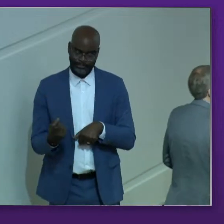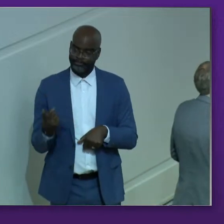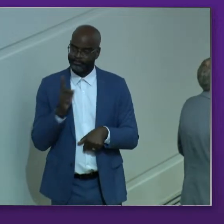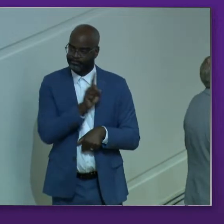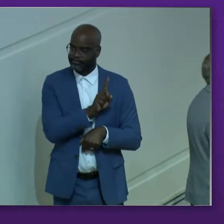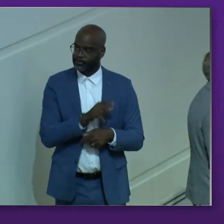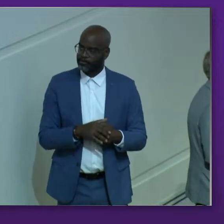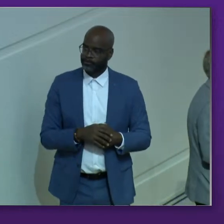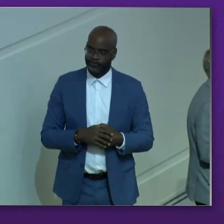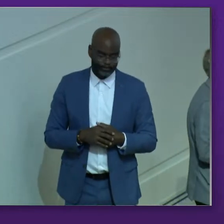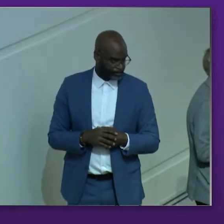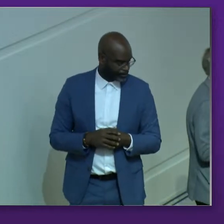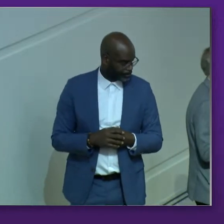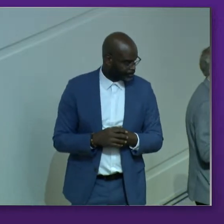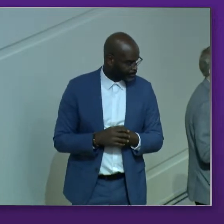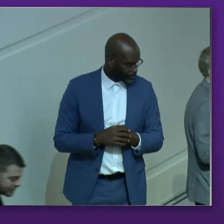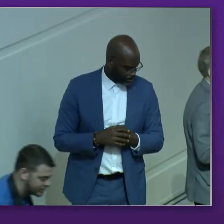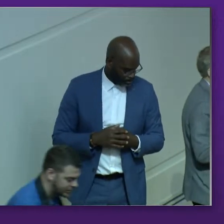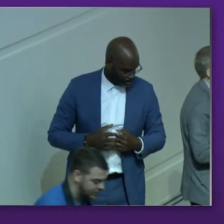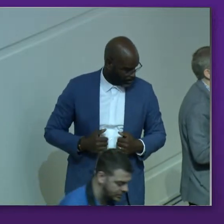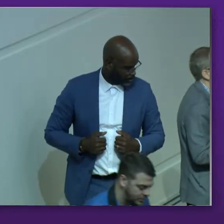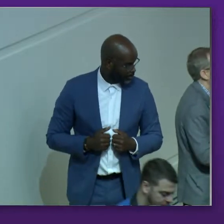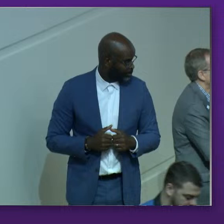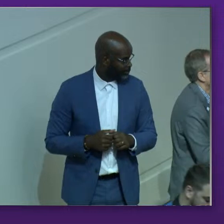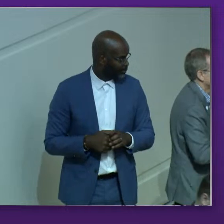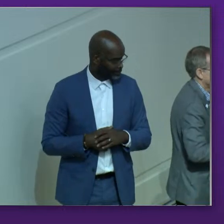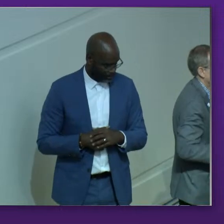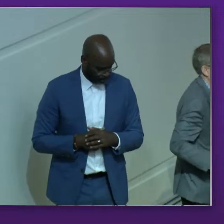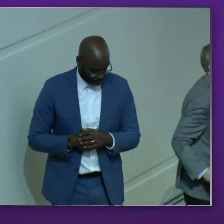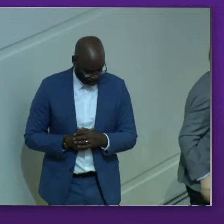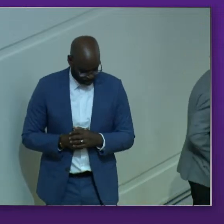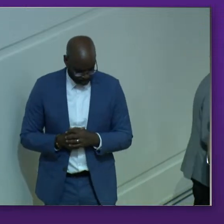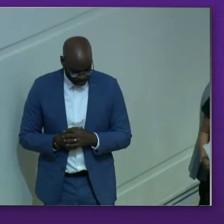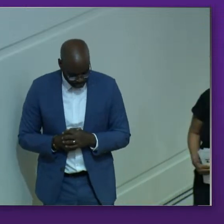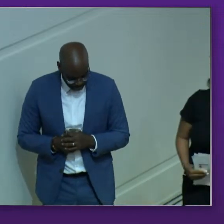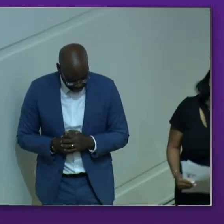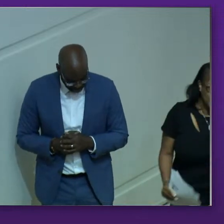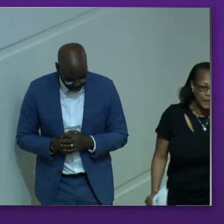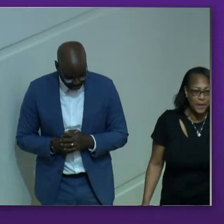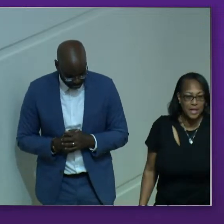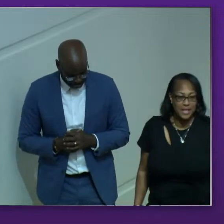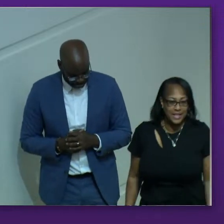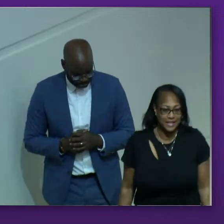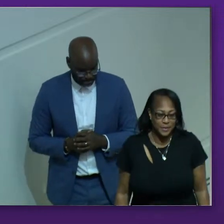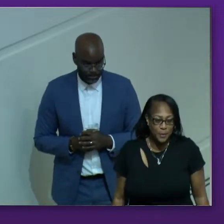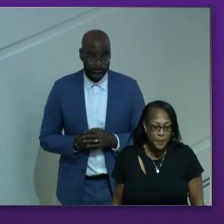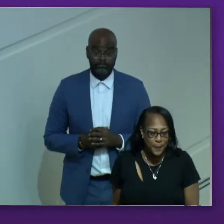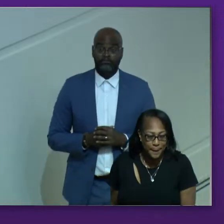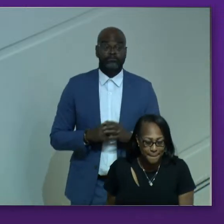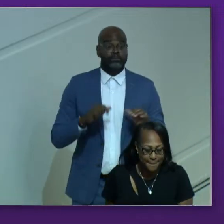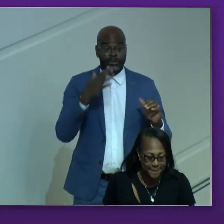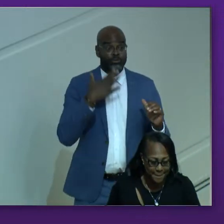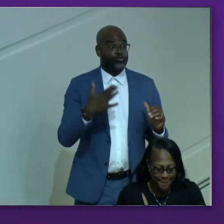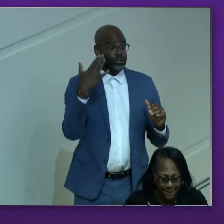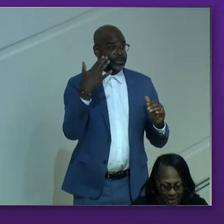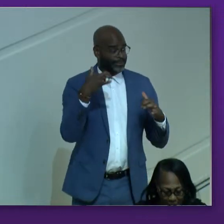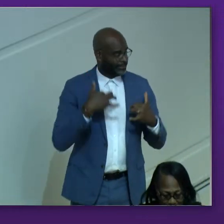I THANK YOU AND APPRECIATE ALL THE HARD WORK YOU'VE DONE THIS YEAR. AND NOW I WOULD LIKE TO WELCOME